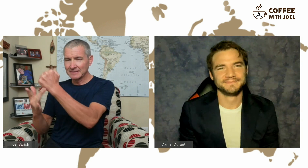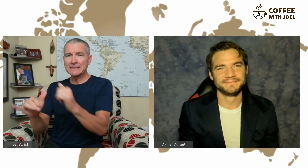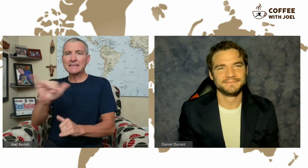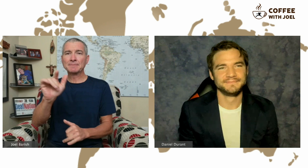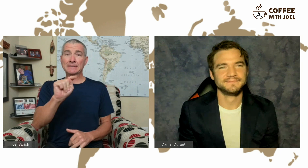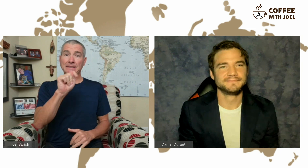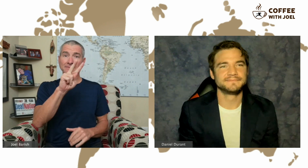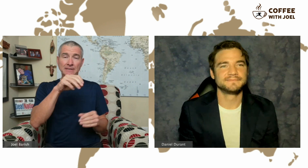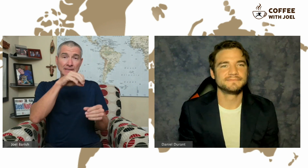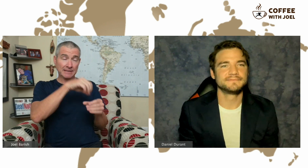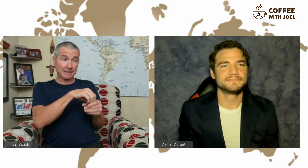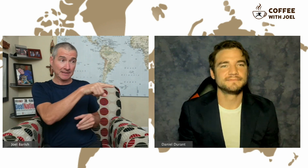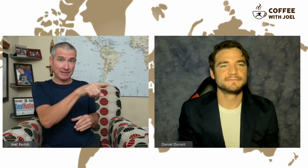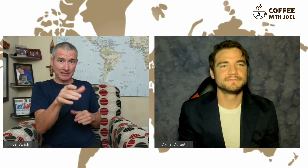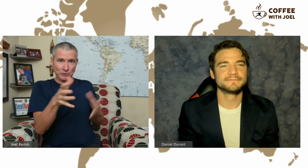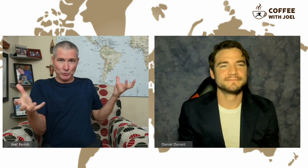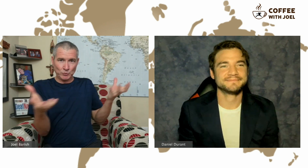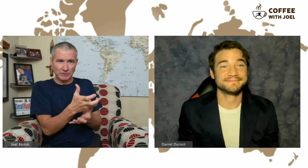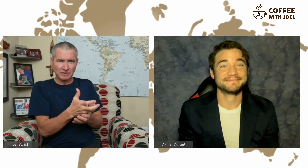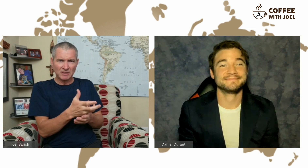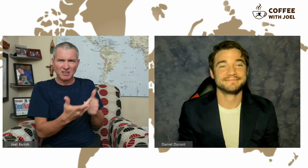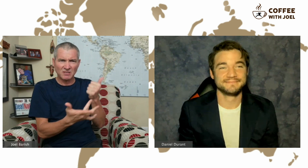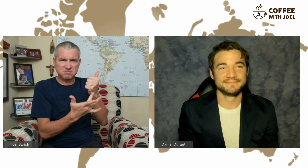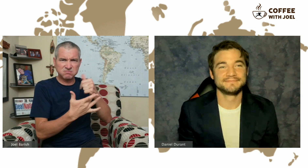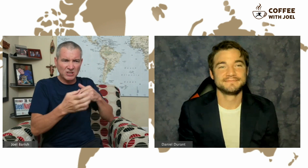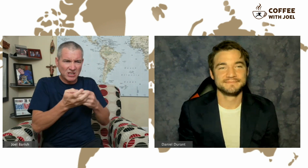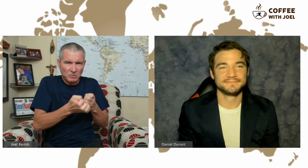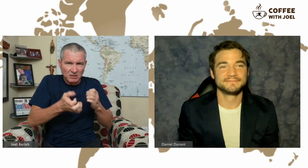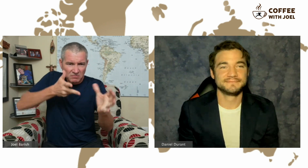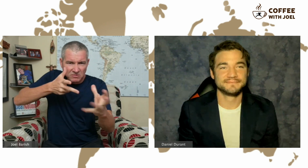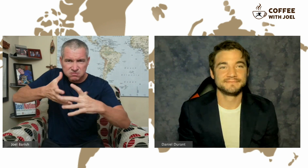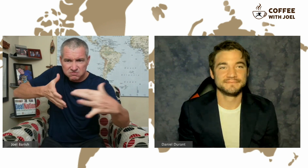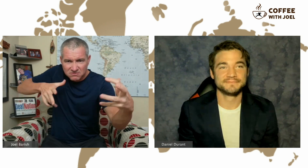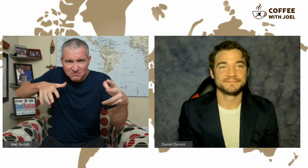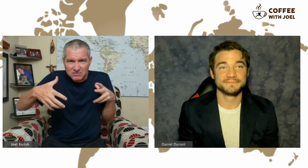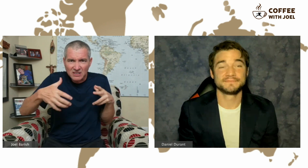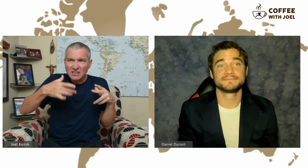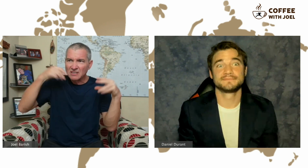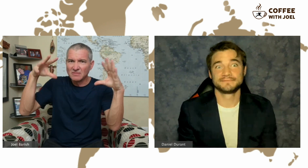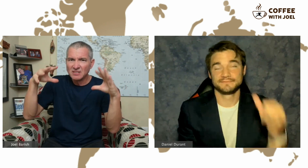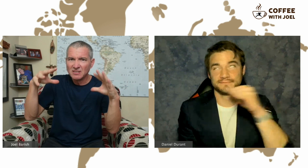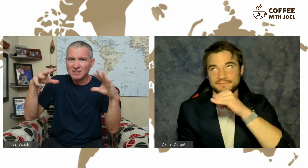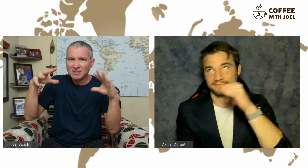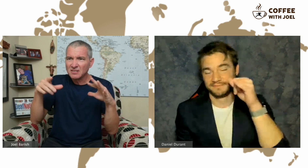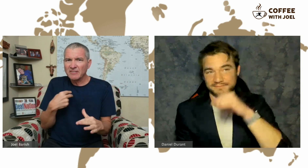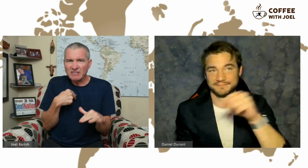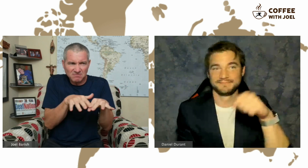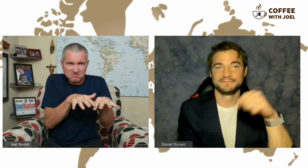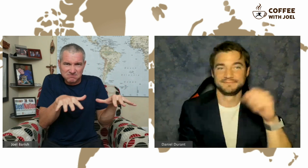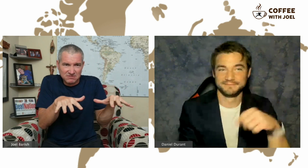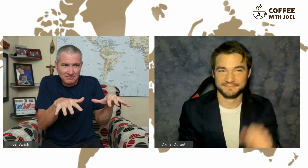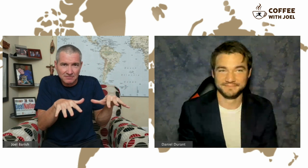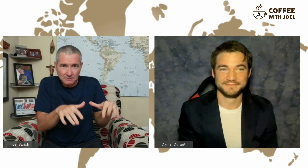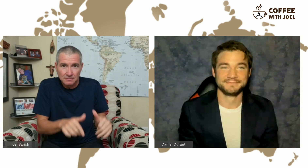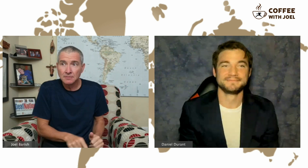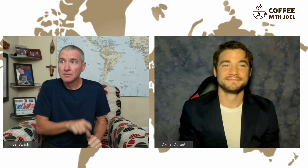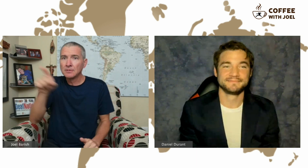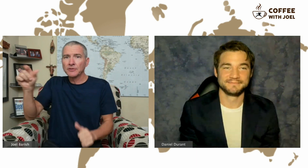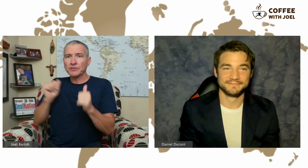Not just technology, but like the TV show Switched at Birth. The technology and equipment must have been top-notch as well, right?